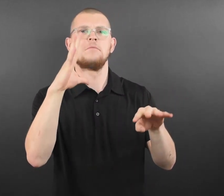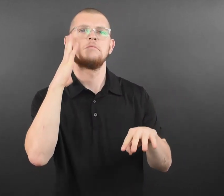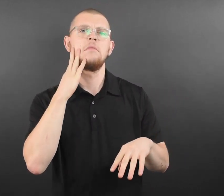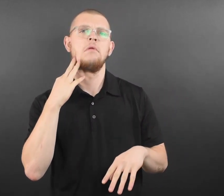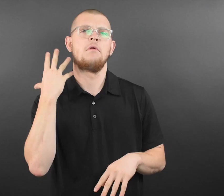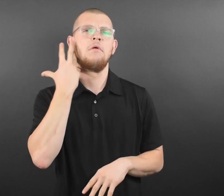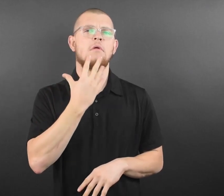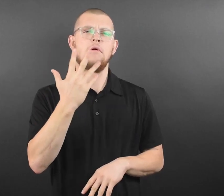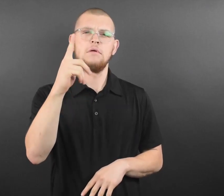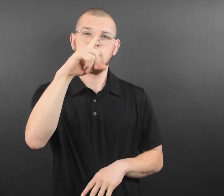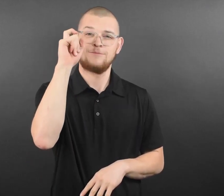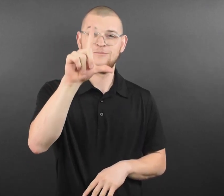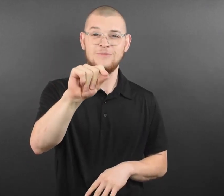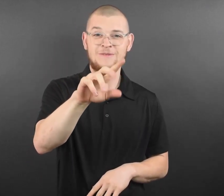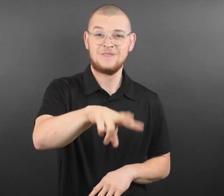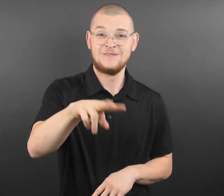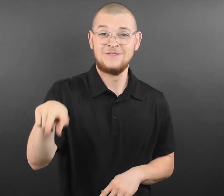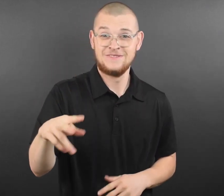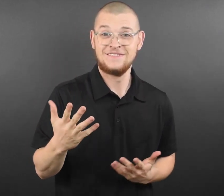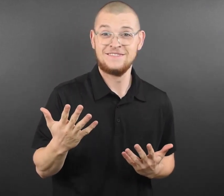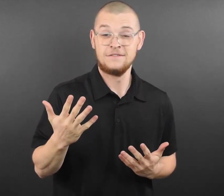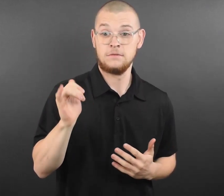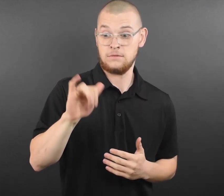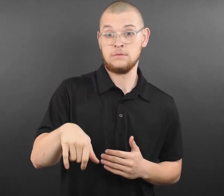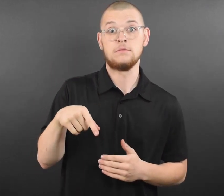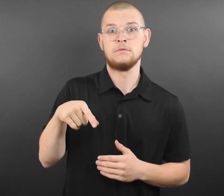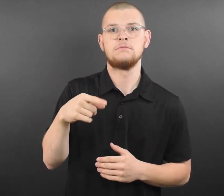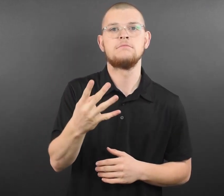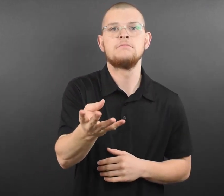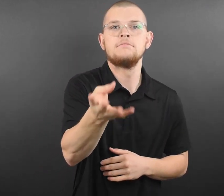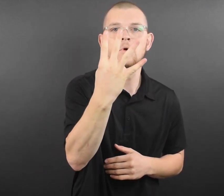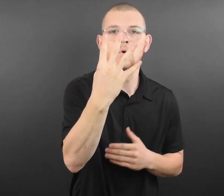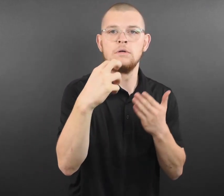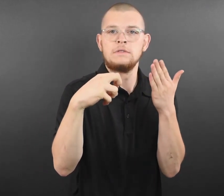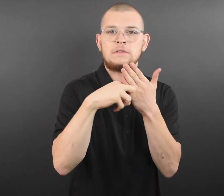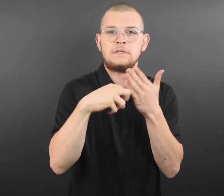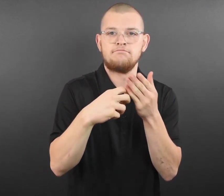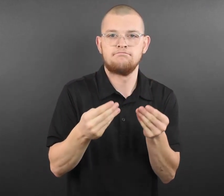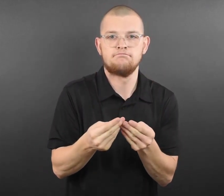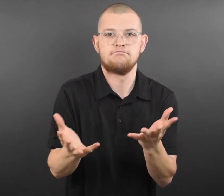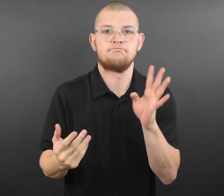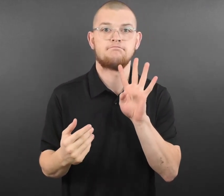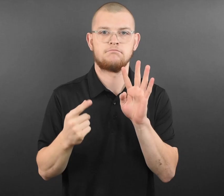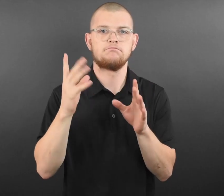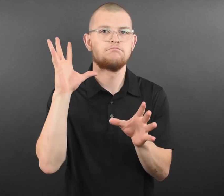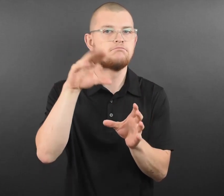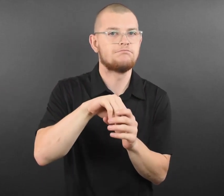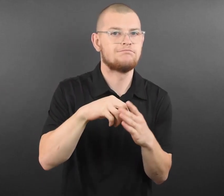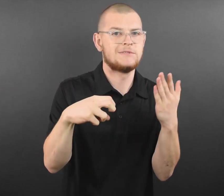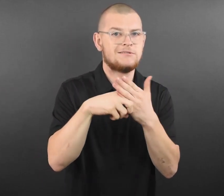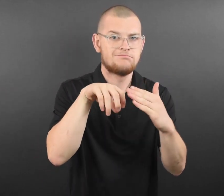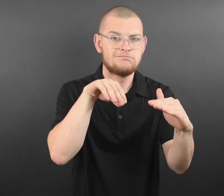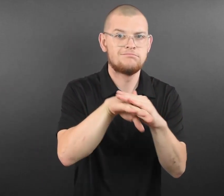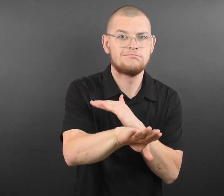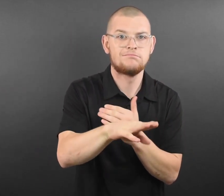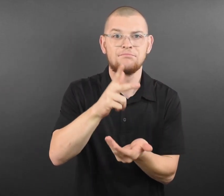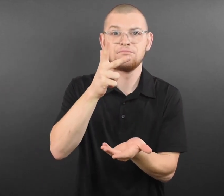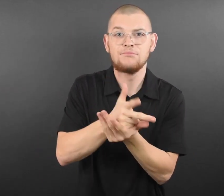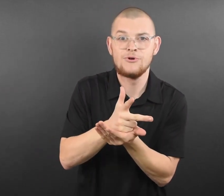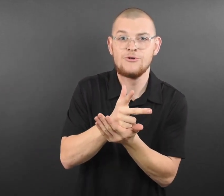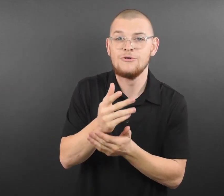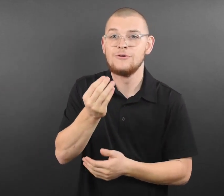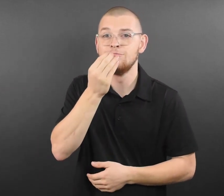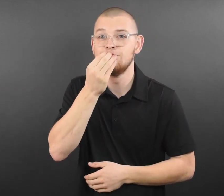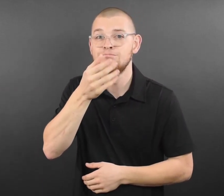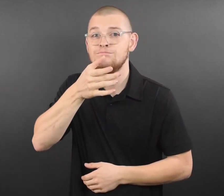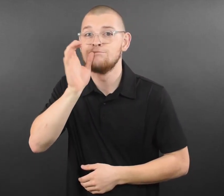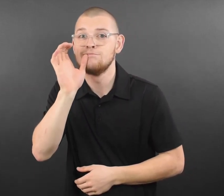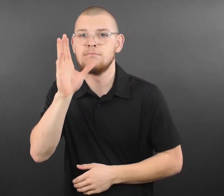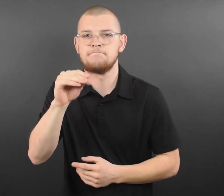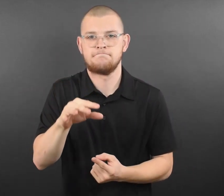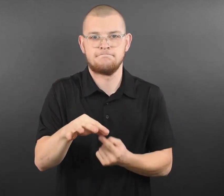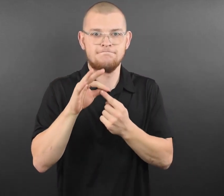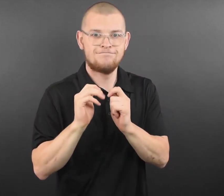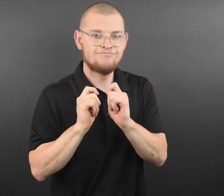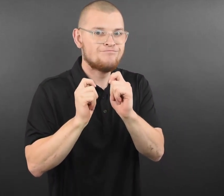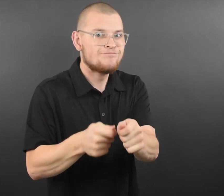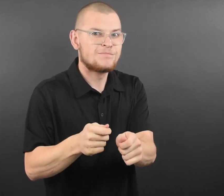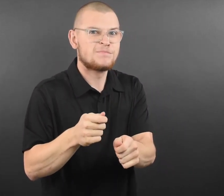● Training Camp VIP Experience: Join the Minnesota Vikings at Training Camp in Eagan, Minnesota for a